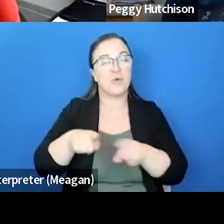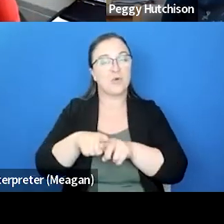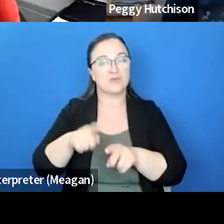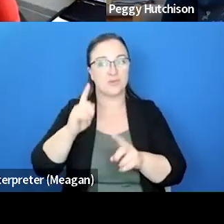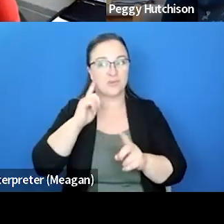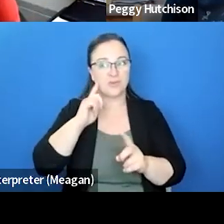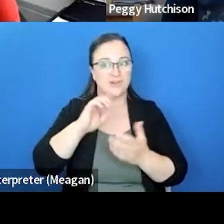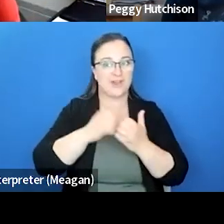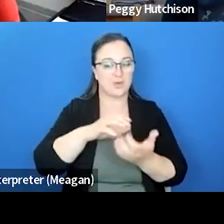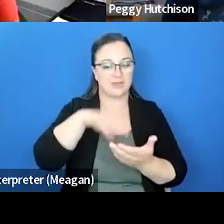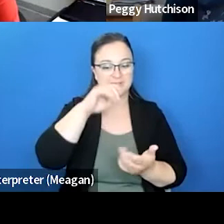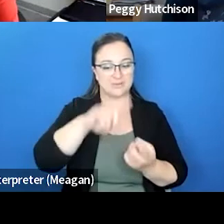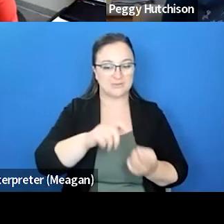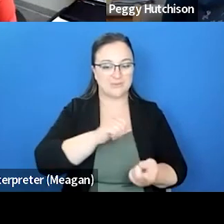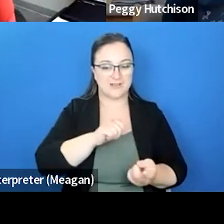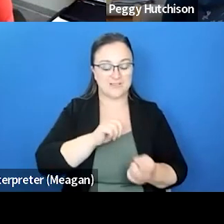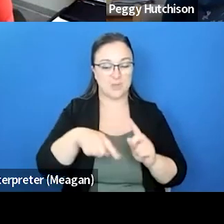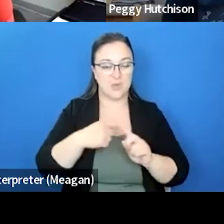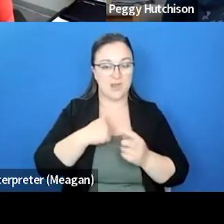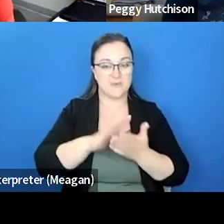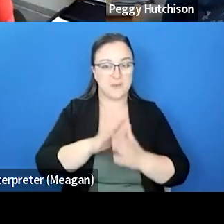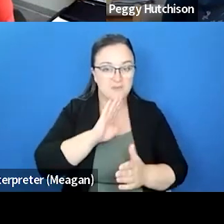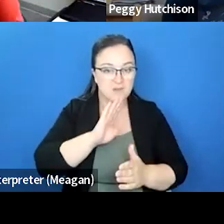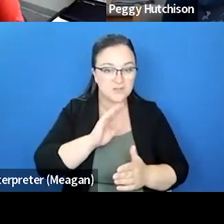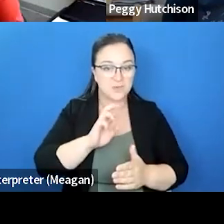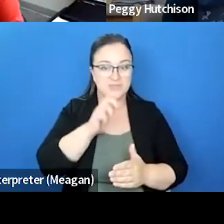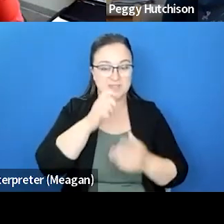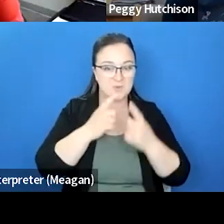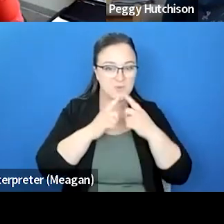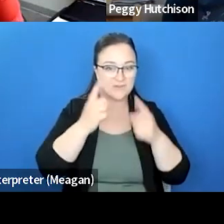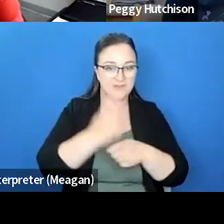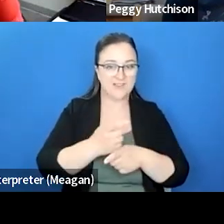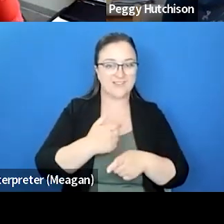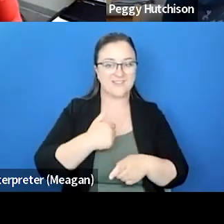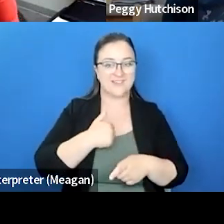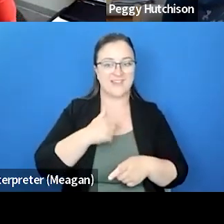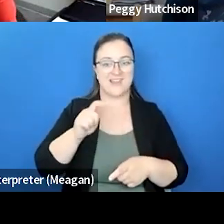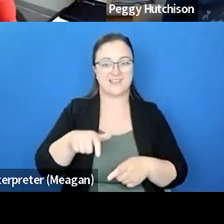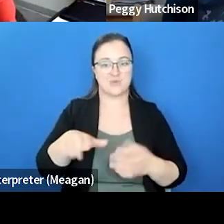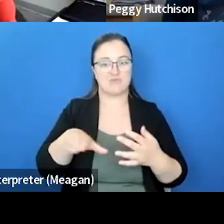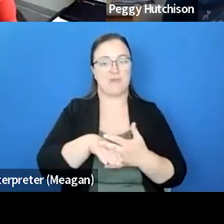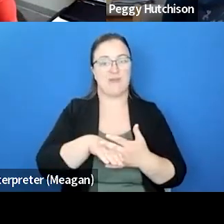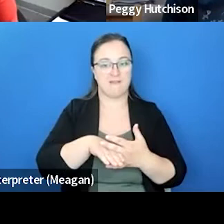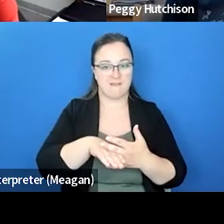And especially when I'm getting frustrated or something's not going around, I'm like, okay, maybe it's time for a break I gotta walk away for a bit and come back.